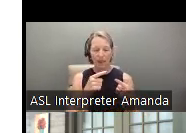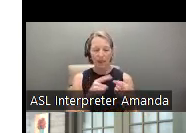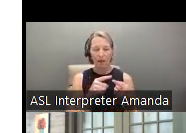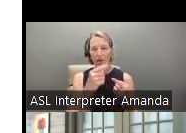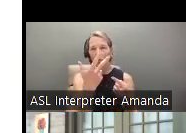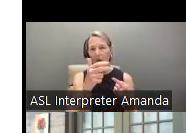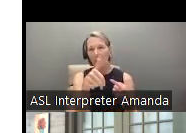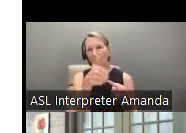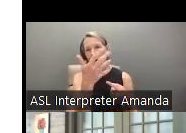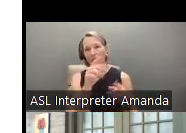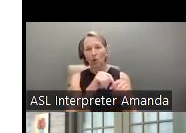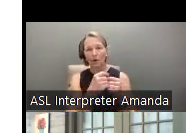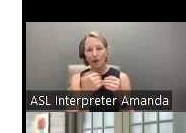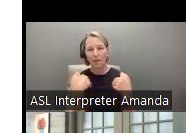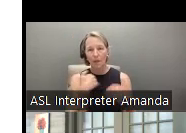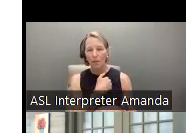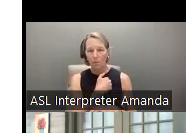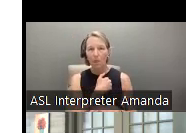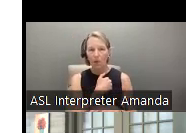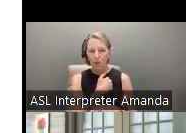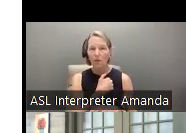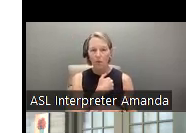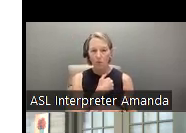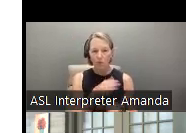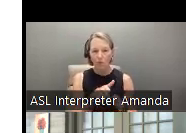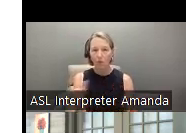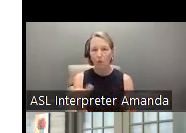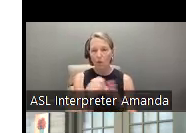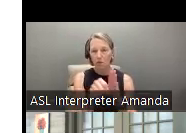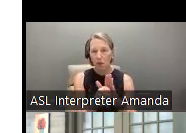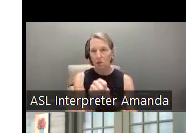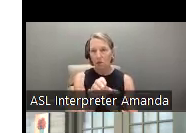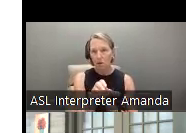other team members that conduct cover the state of South Carolina to perform the rep payee reviews